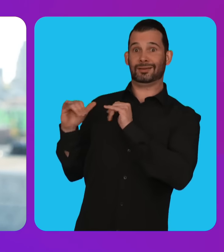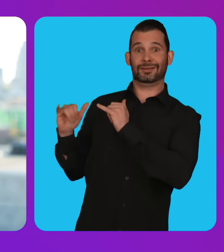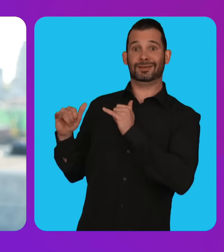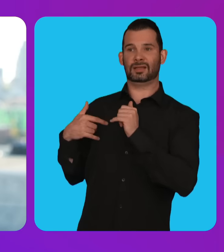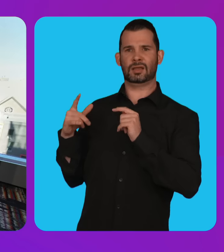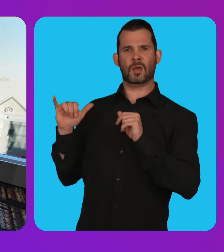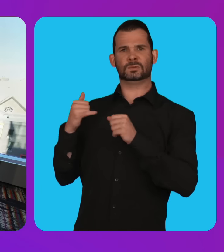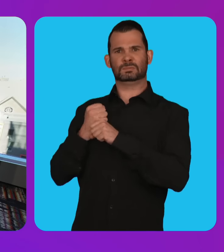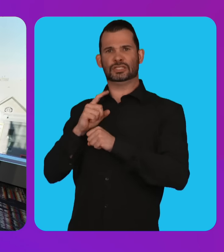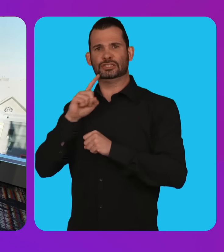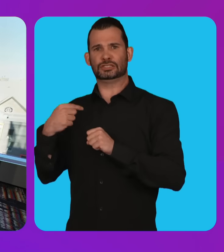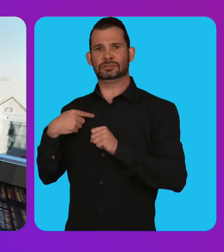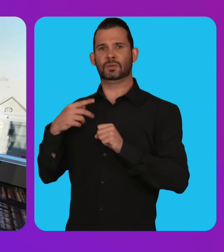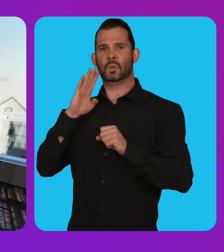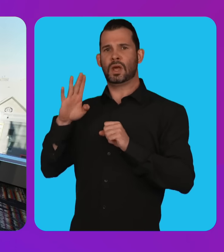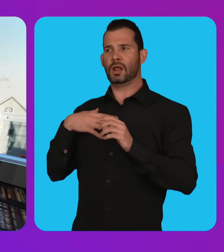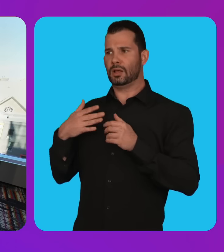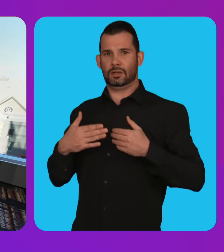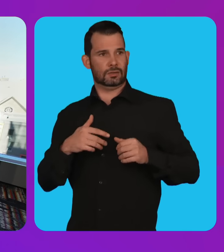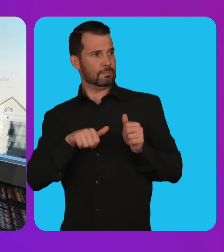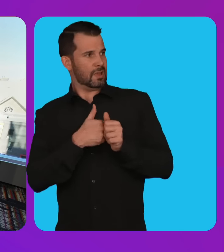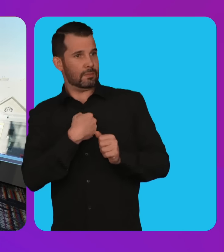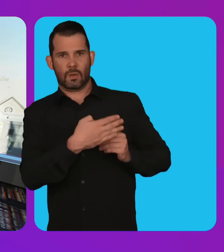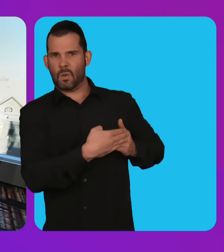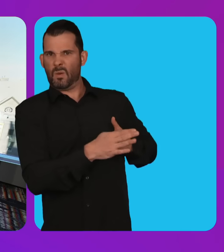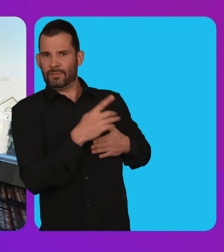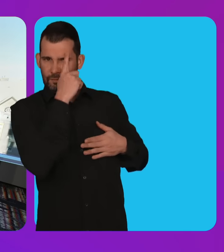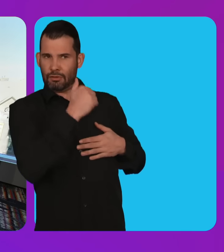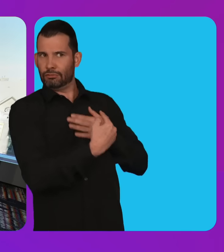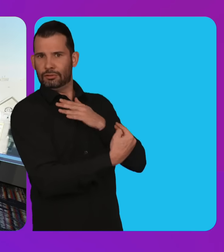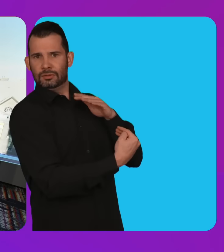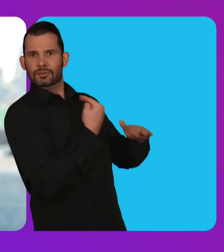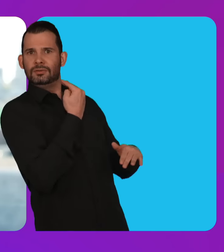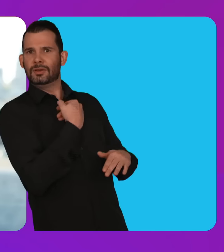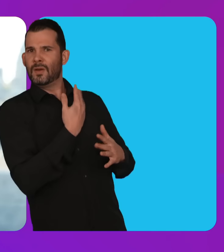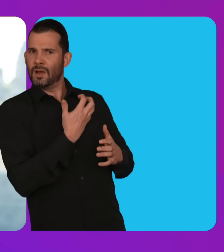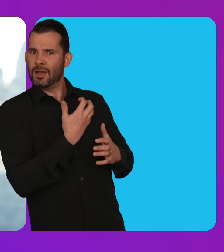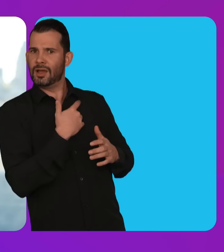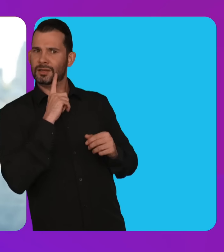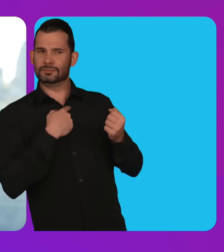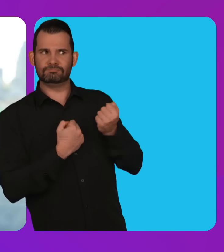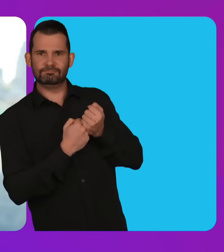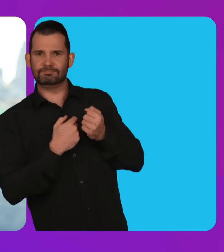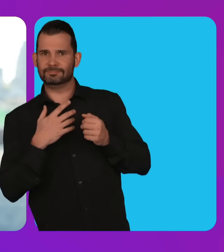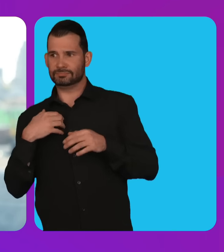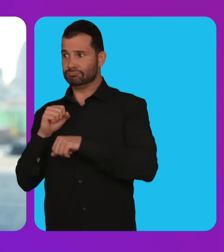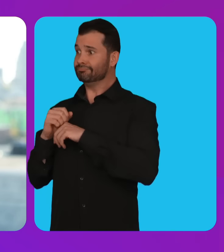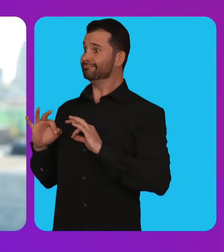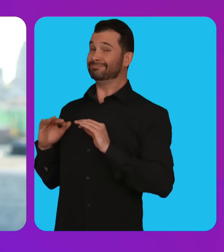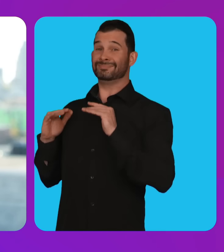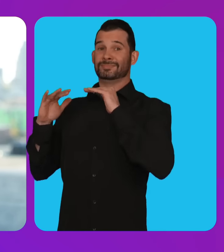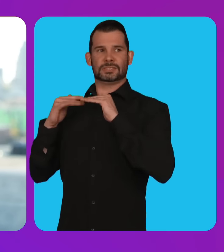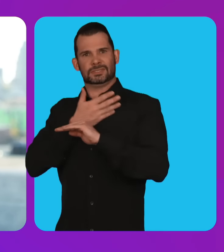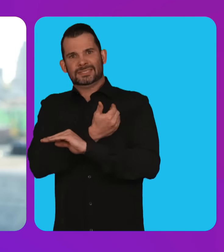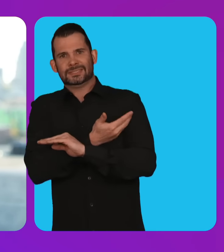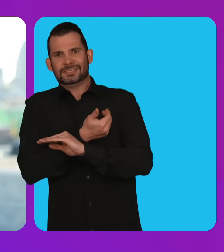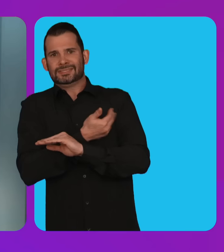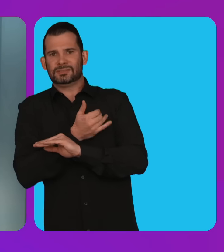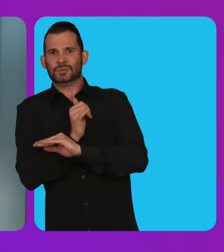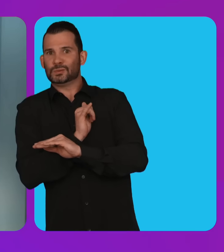white counterparter, but also because I wanted to make sure that I was going to leave the door open for others behind me.